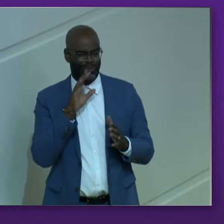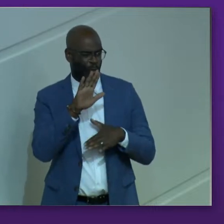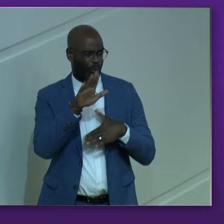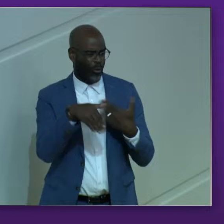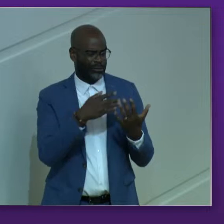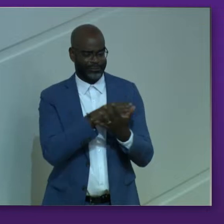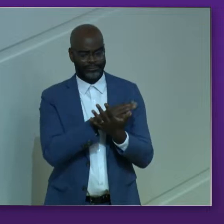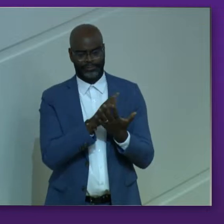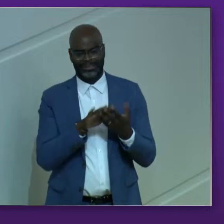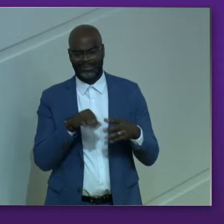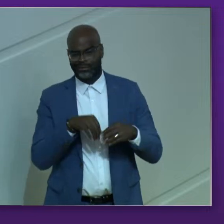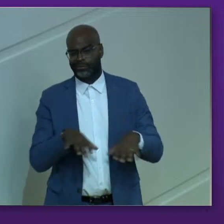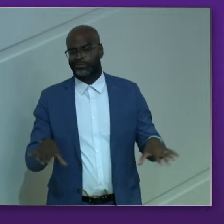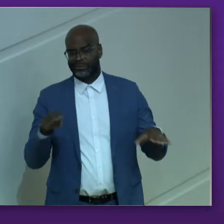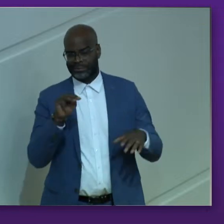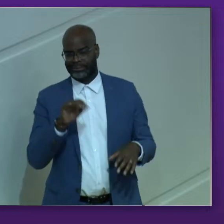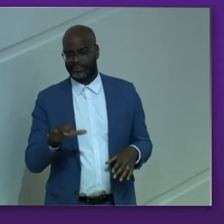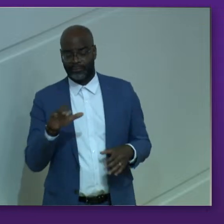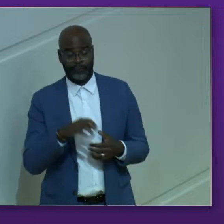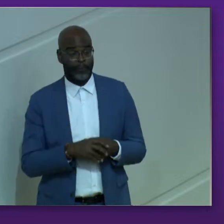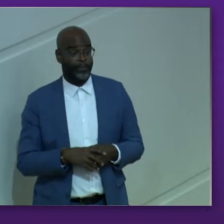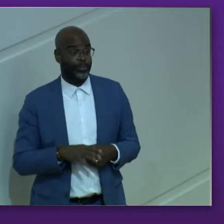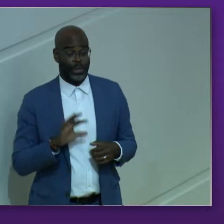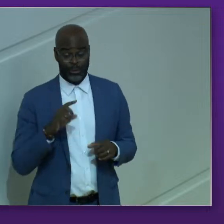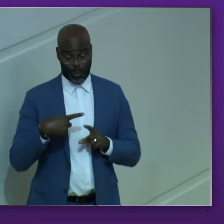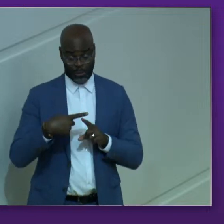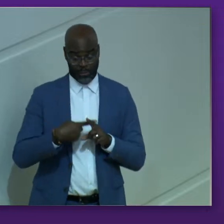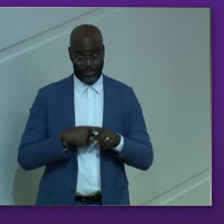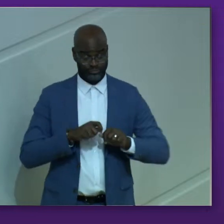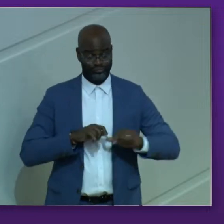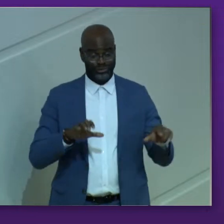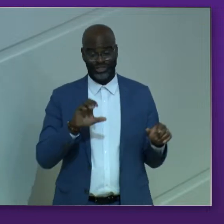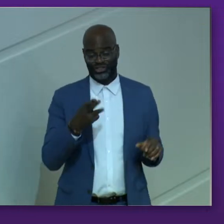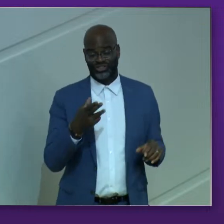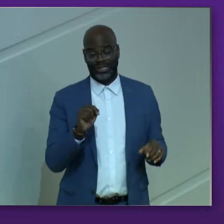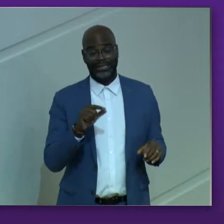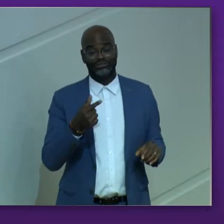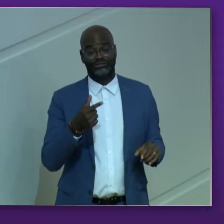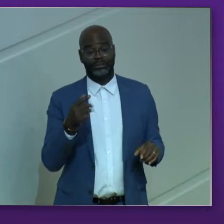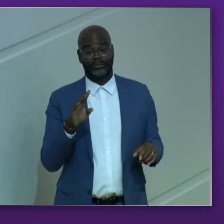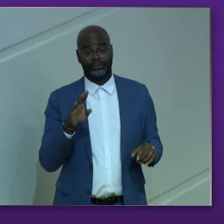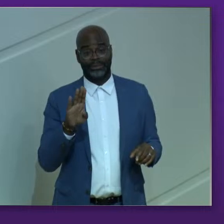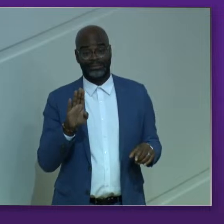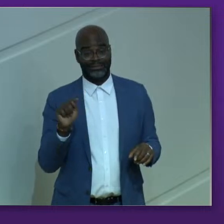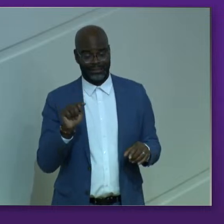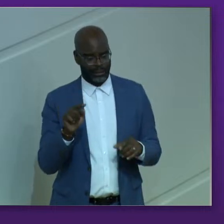TECHNICAL EXPERTISE WITH A DEEP UNDERSTANDING OF PEDAGOGY HAS